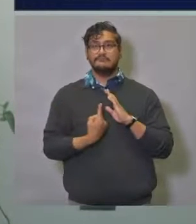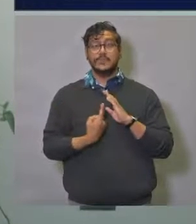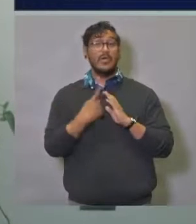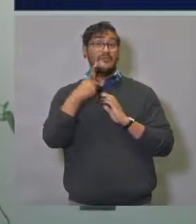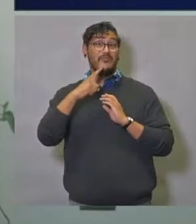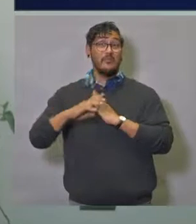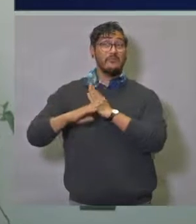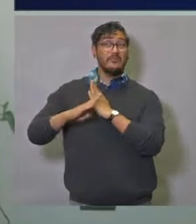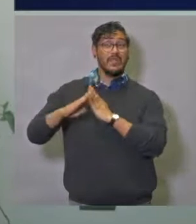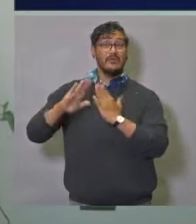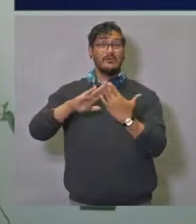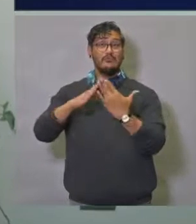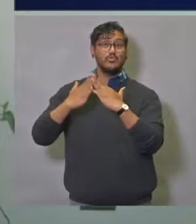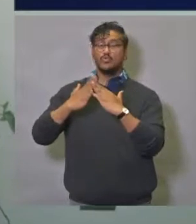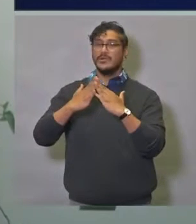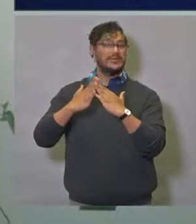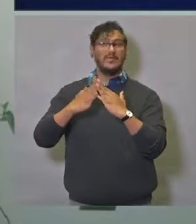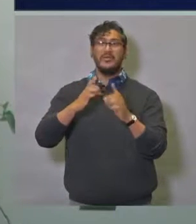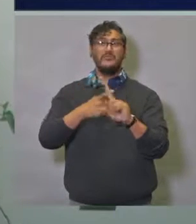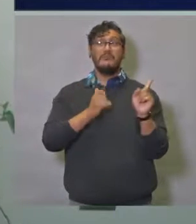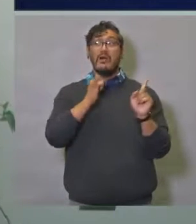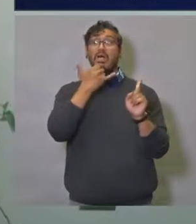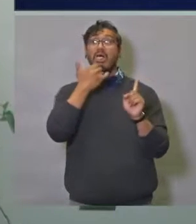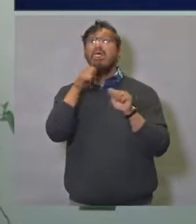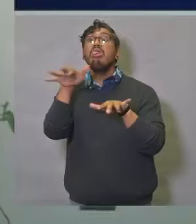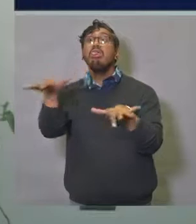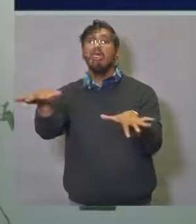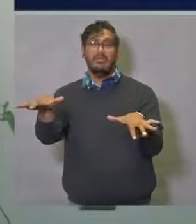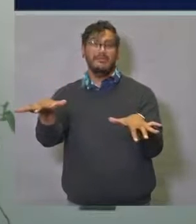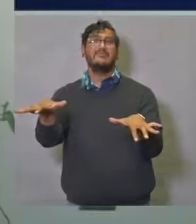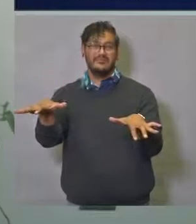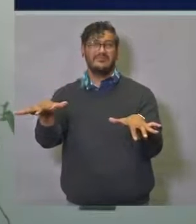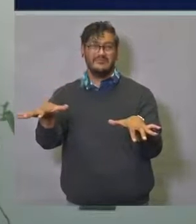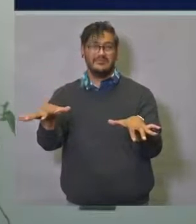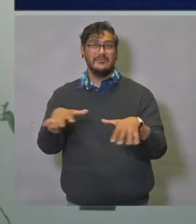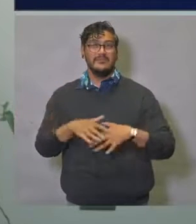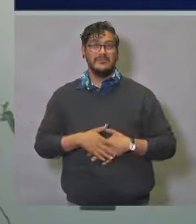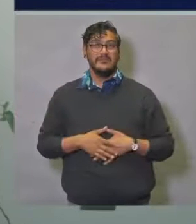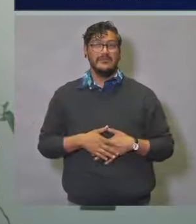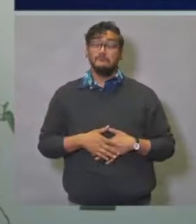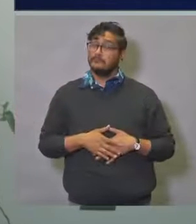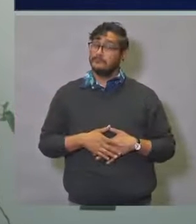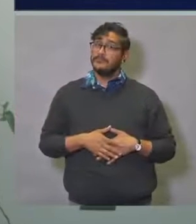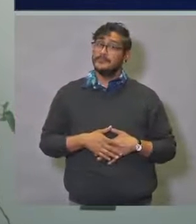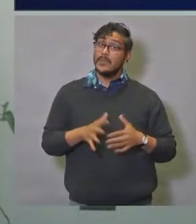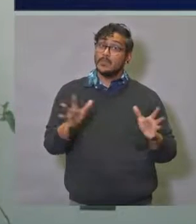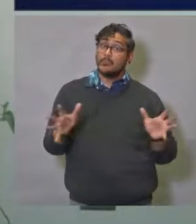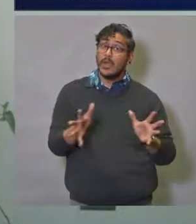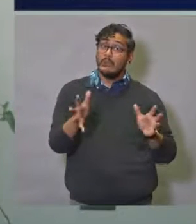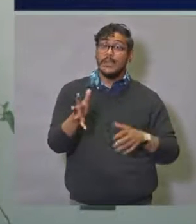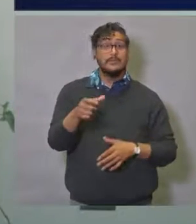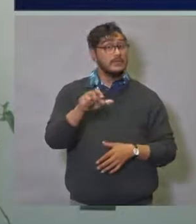THIS IS TO PROTECT OUR COMMUNITY FROM INADVERTENT TRANSMISSION OF